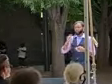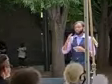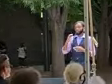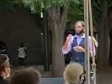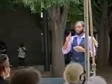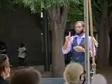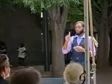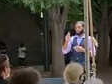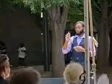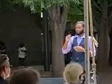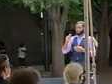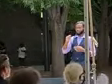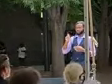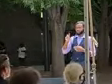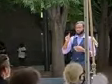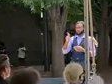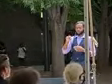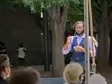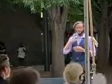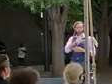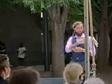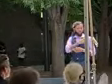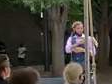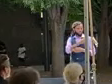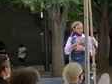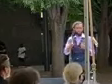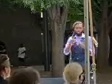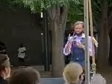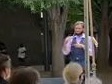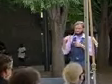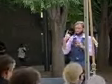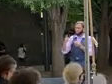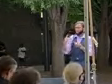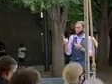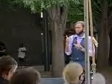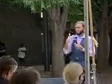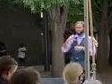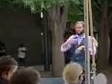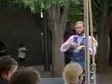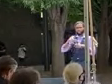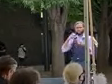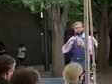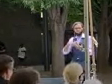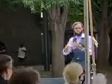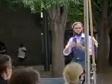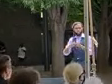Your offices have always had time to talk with me about the Memorial.